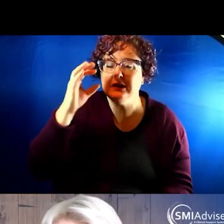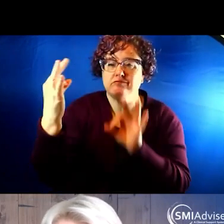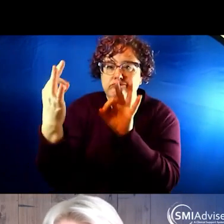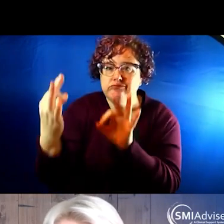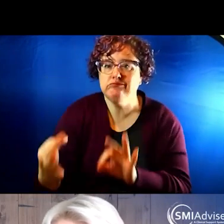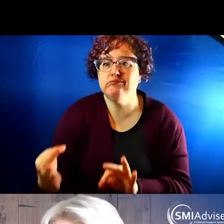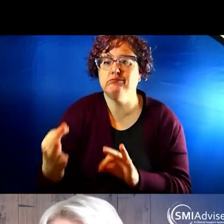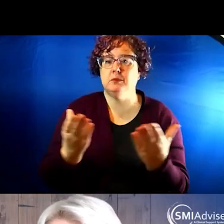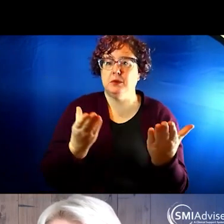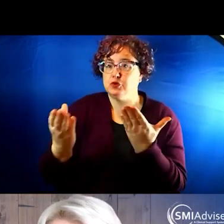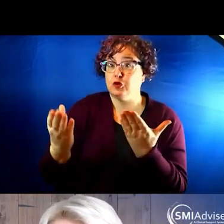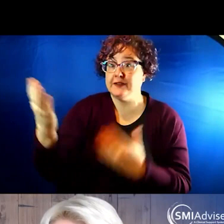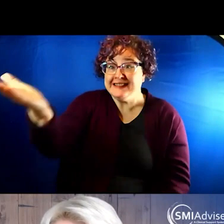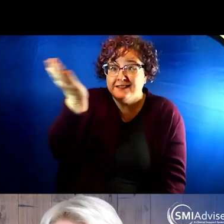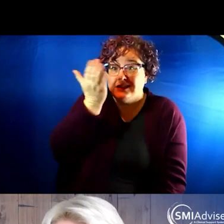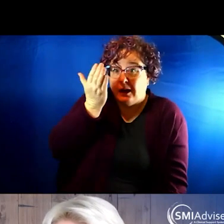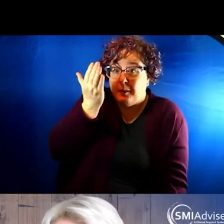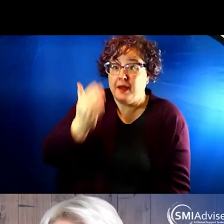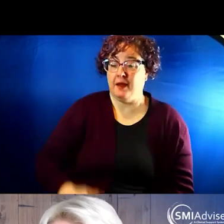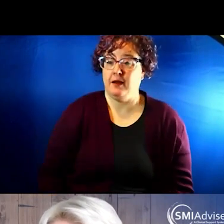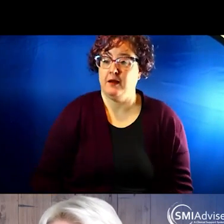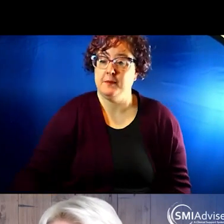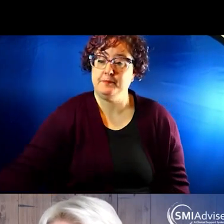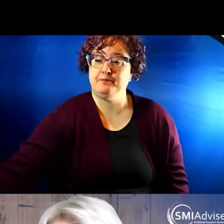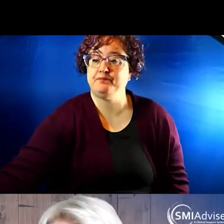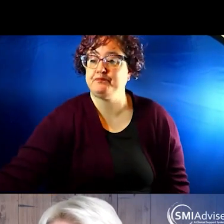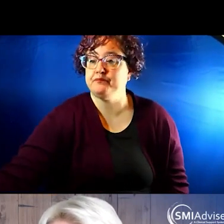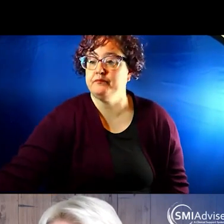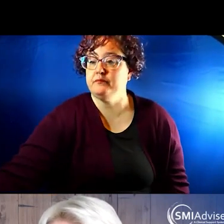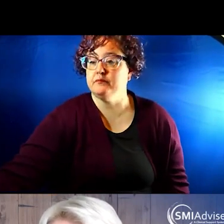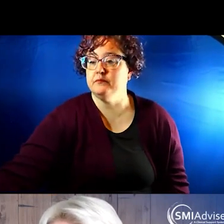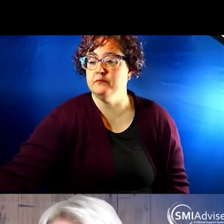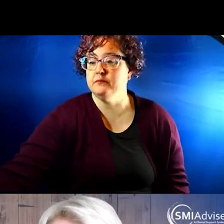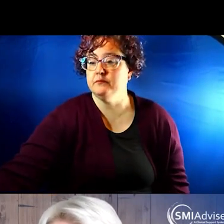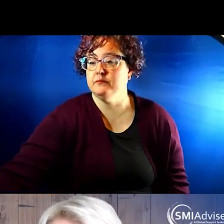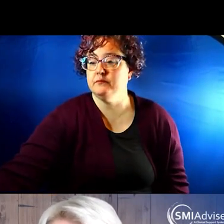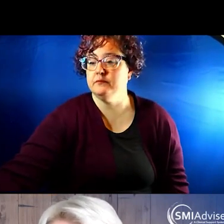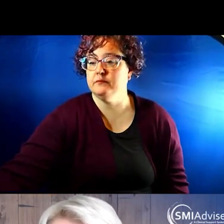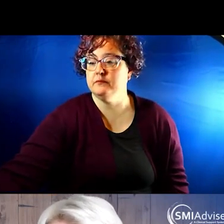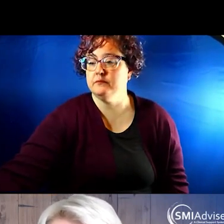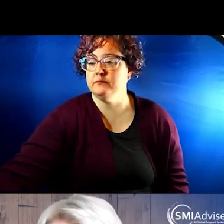THAT IS COMING BECAUSE IF WE DON'T GET READY FOR IT, THEY ARE NOT GOING TO USE IT.